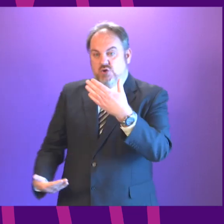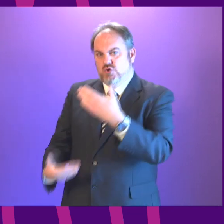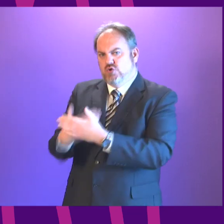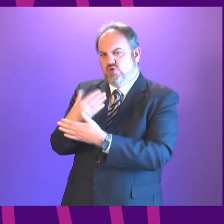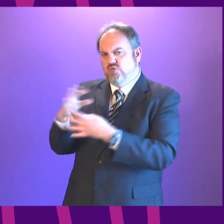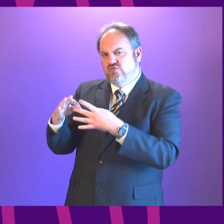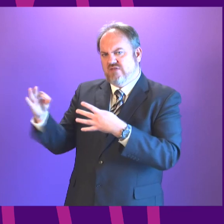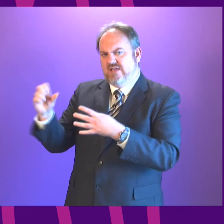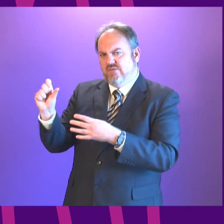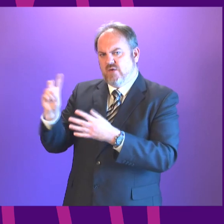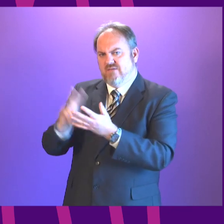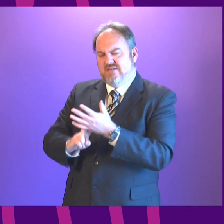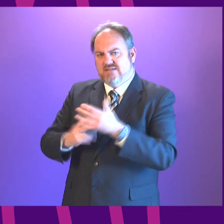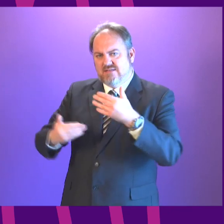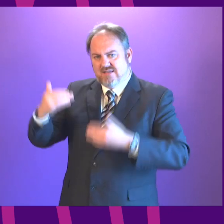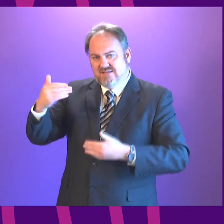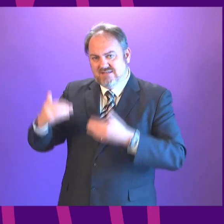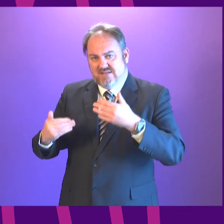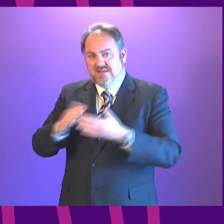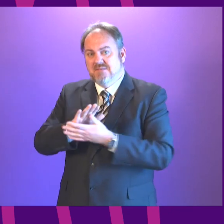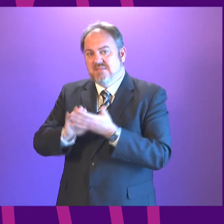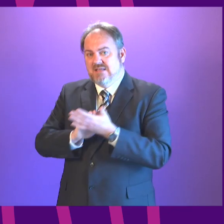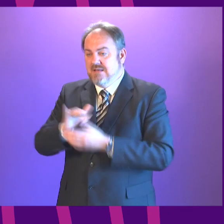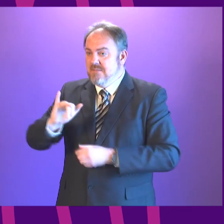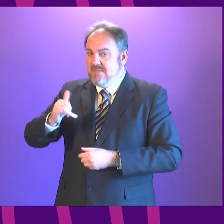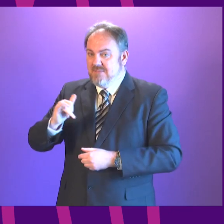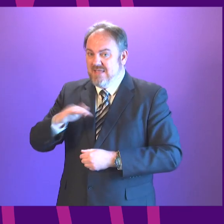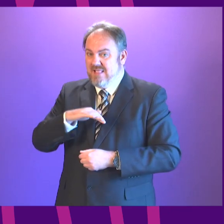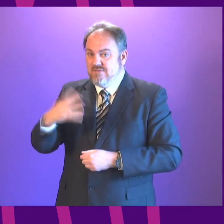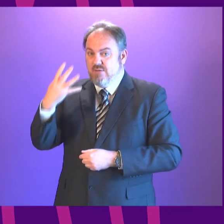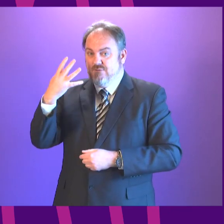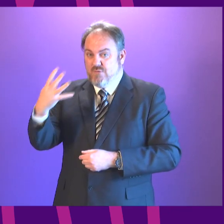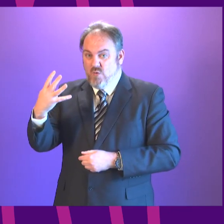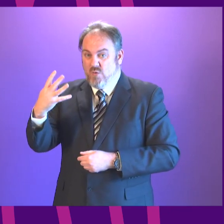we will consider whether there is a need to strengthen level 4 restrictions any further.